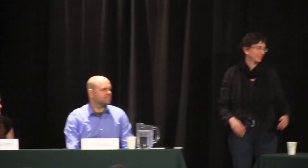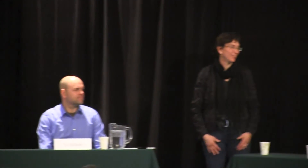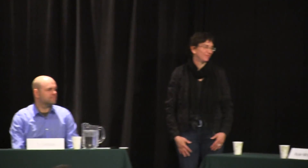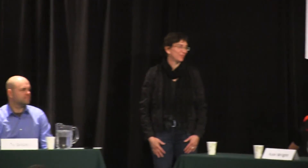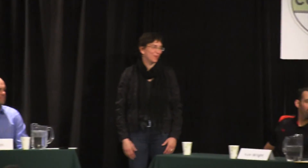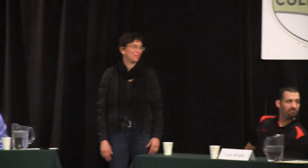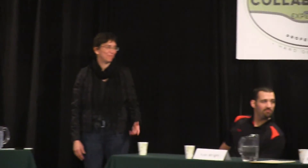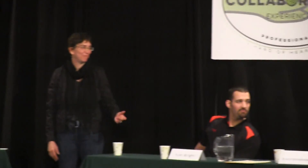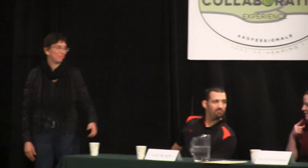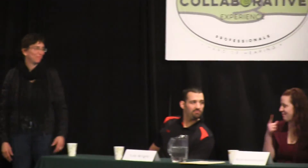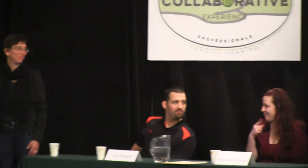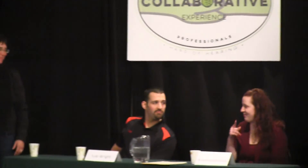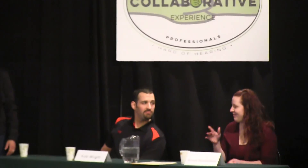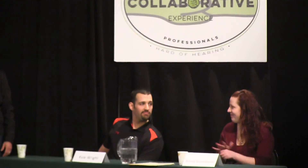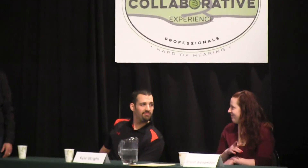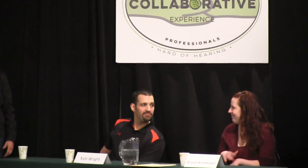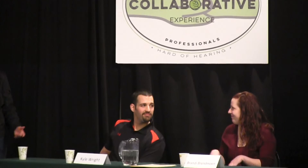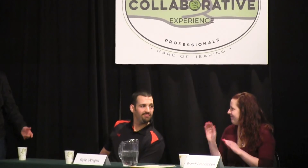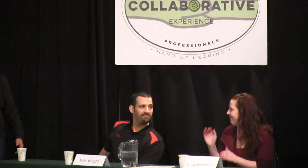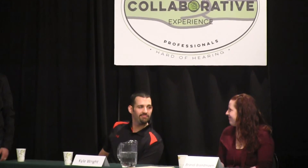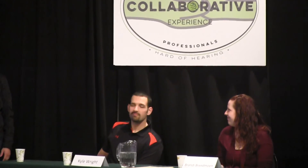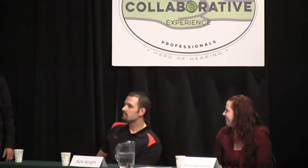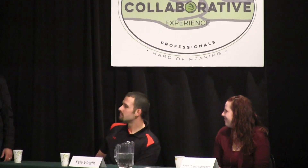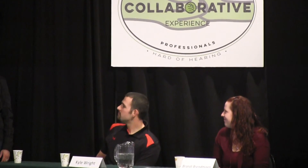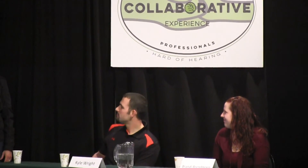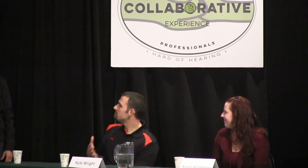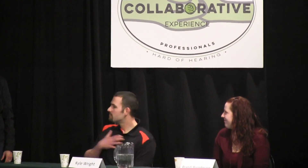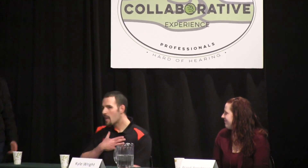No, I didn't have that. I was always with hearing folks.